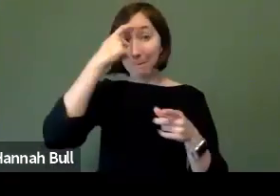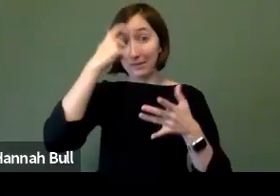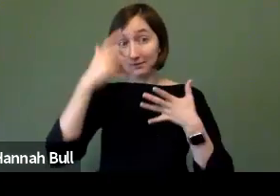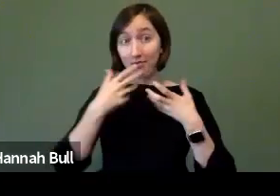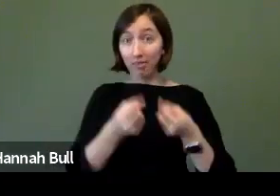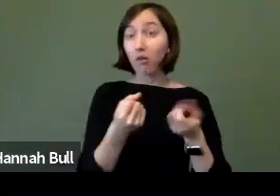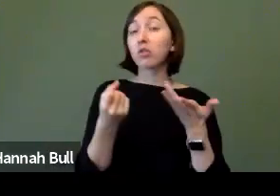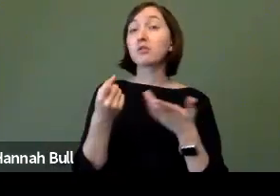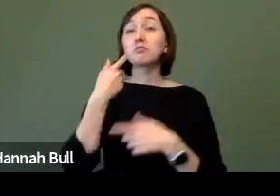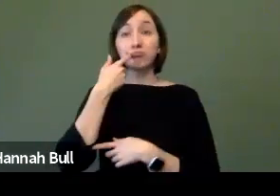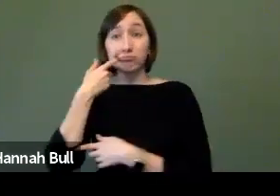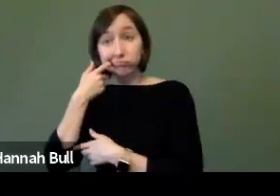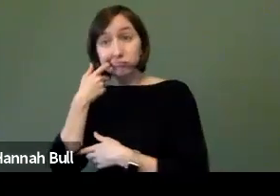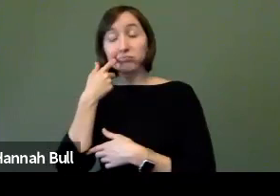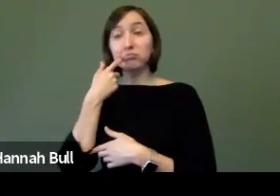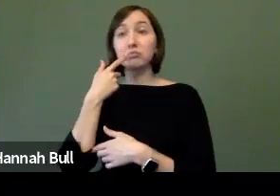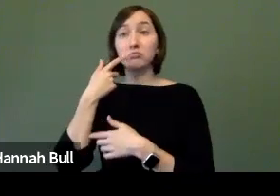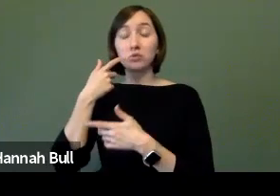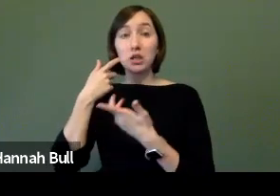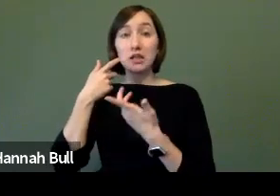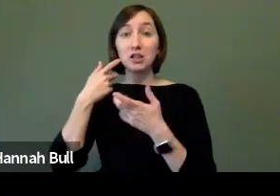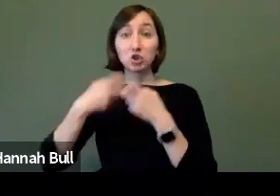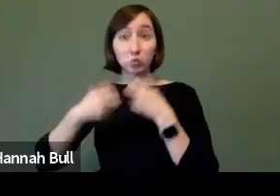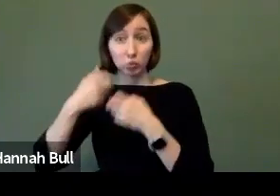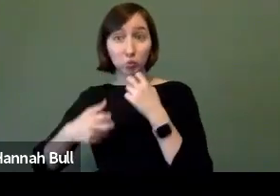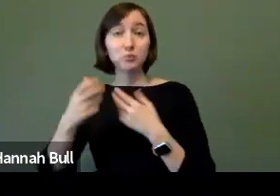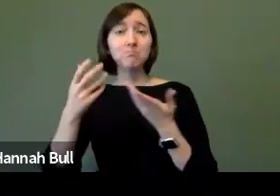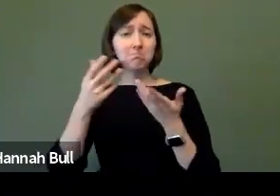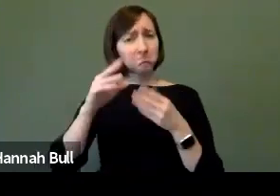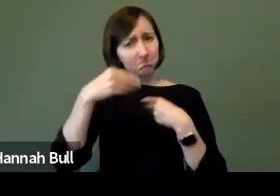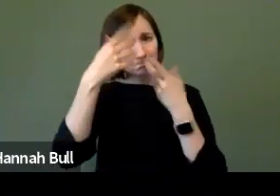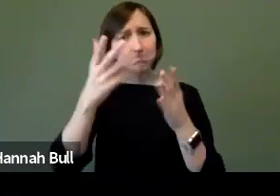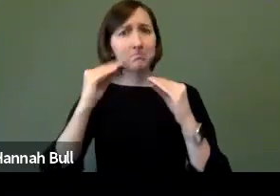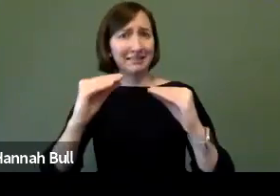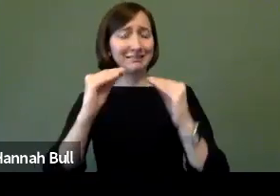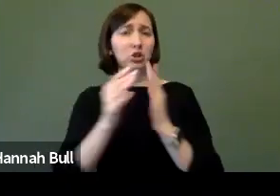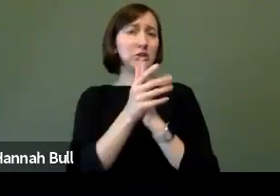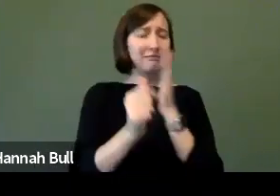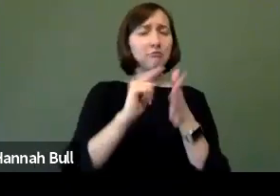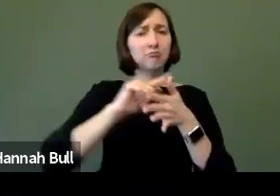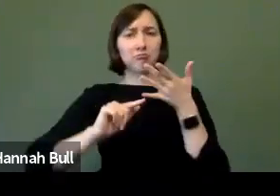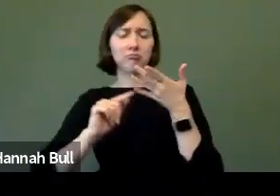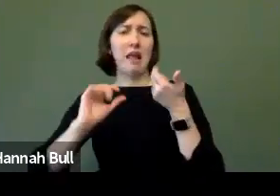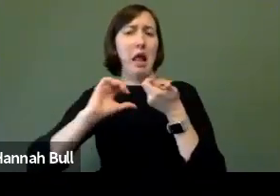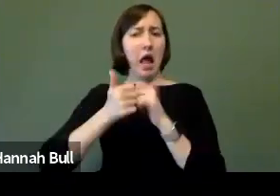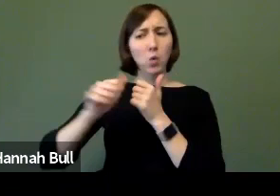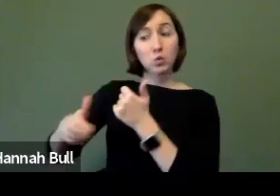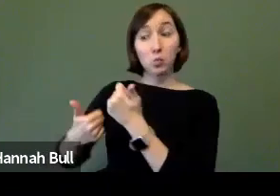It helps you reach out and provide help to someone who may be developing a mental health or substance